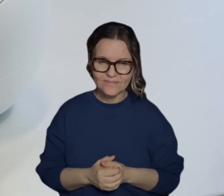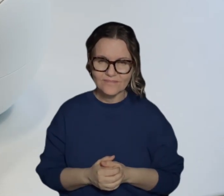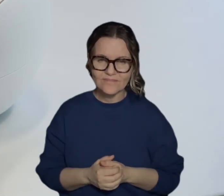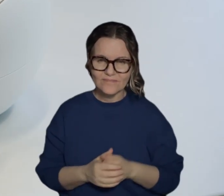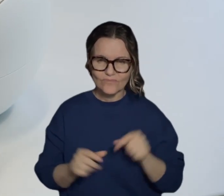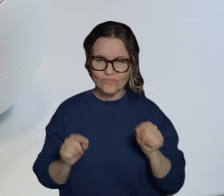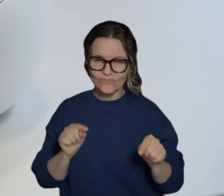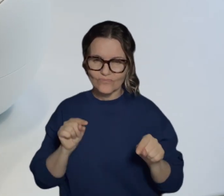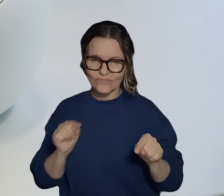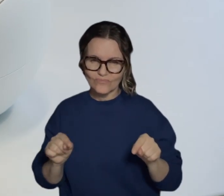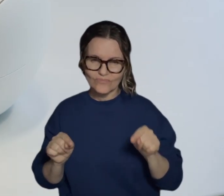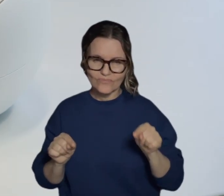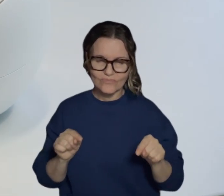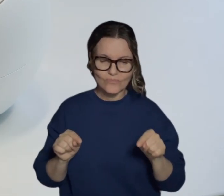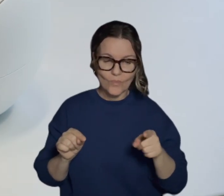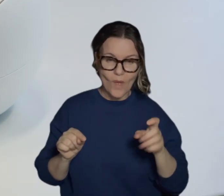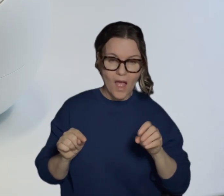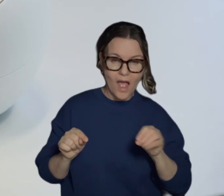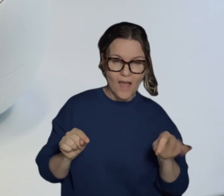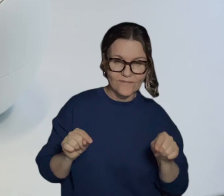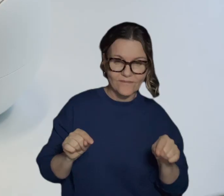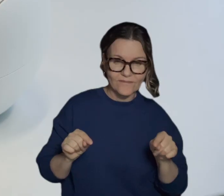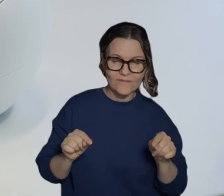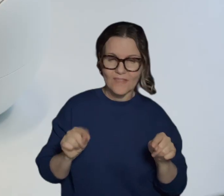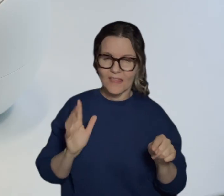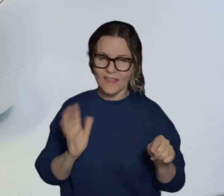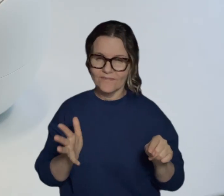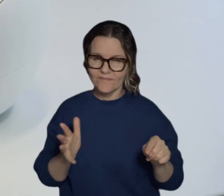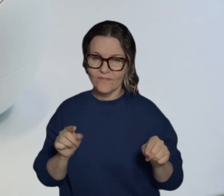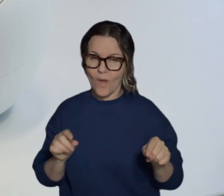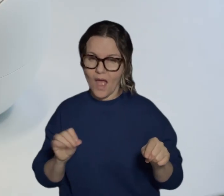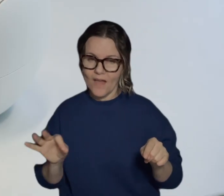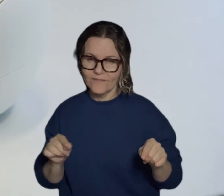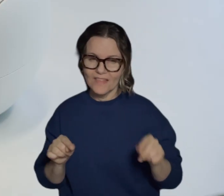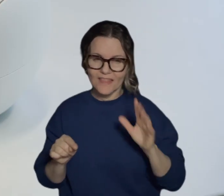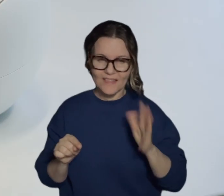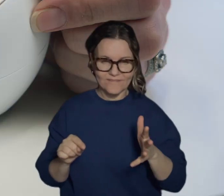to make sure you don't turn them both off you only turn off the side that you want to stop pumping on